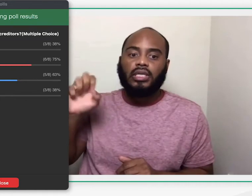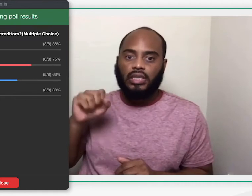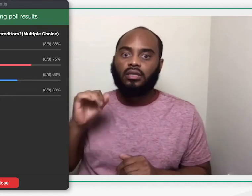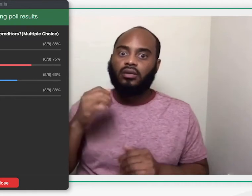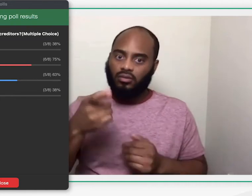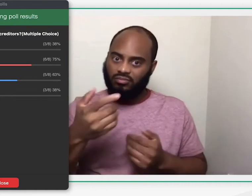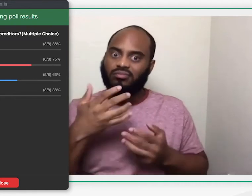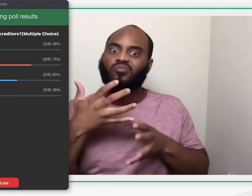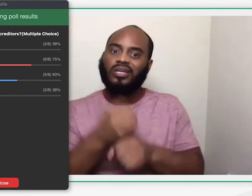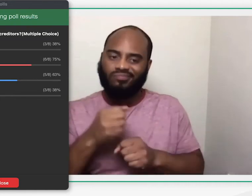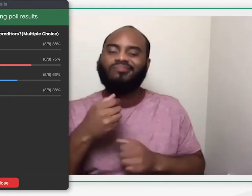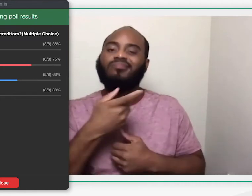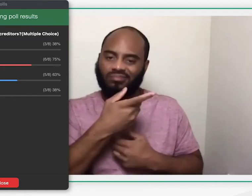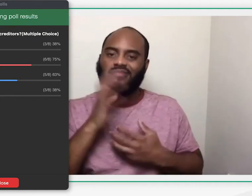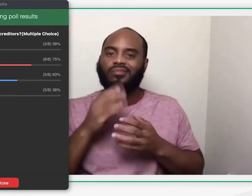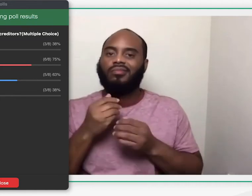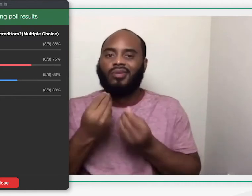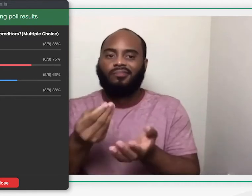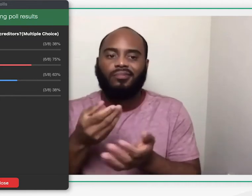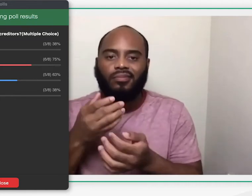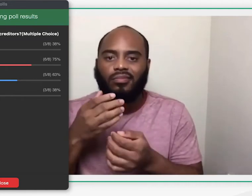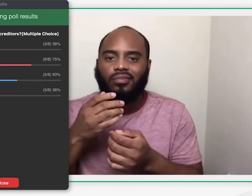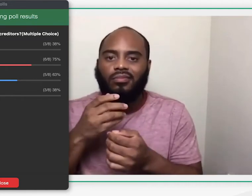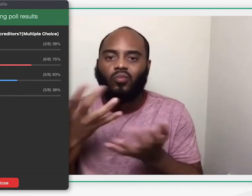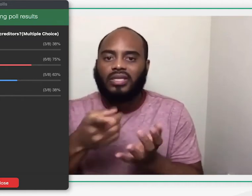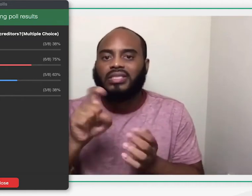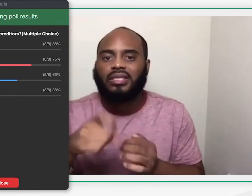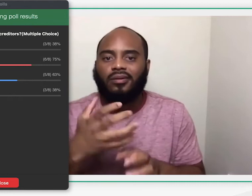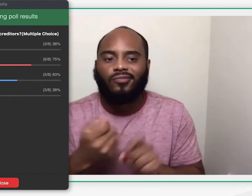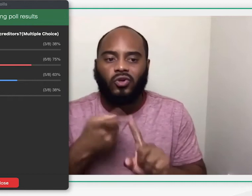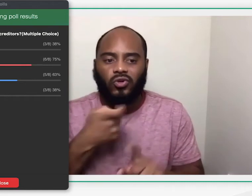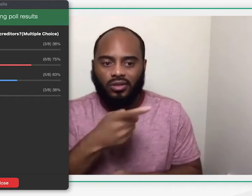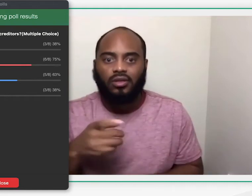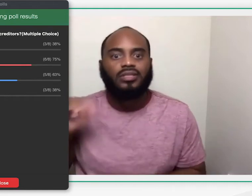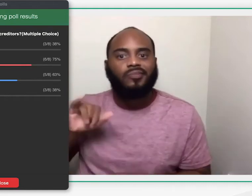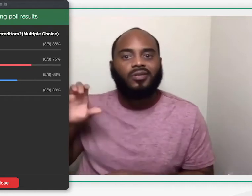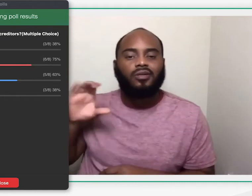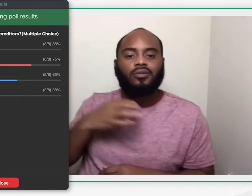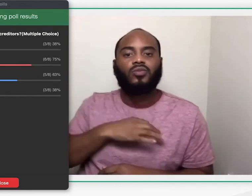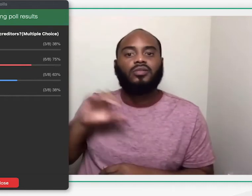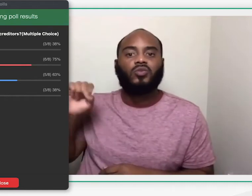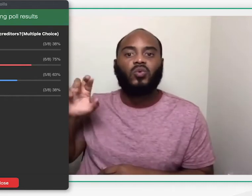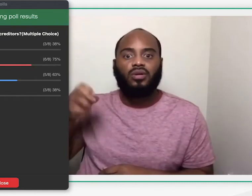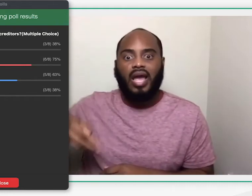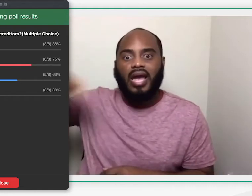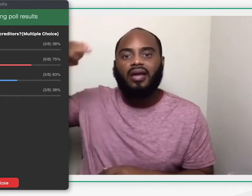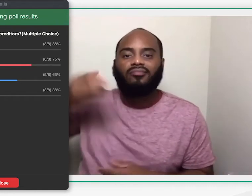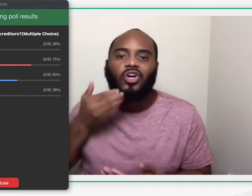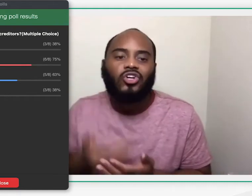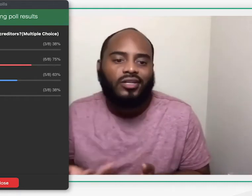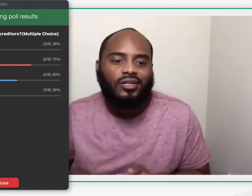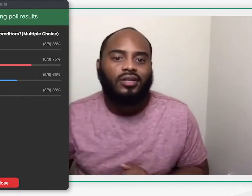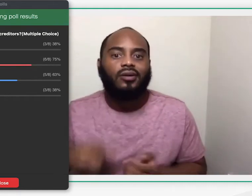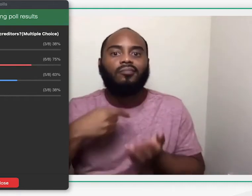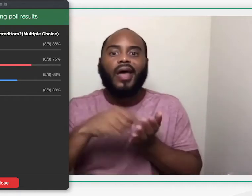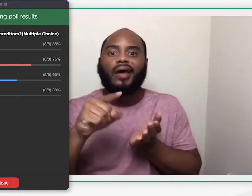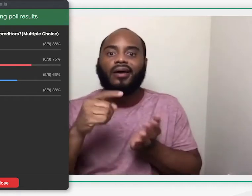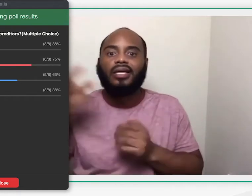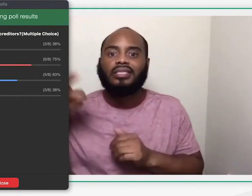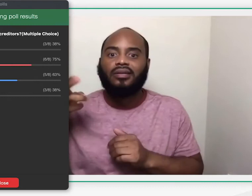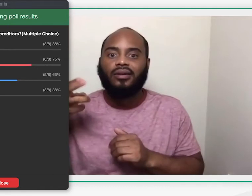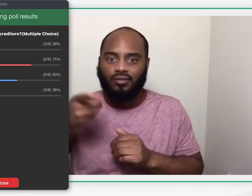Are you worth the trust? Can the creditor give you some money and know that you'll pay back what you have? If you have a high credit score, that indicates you will.